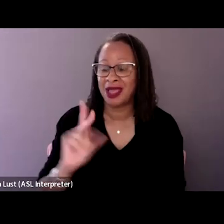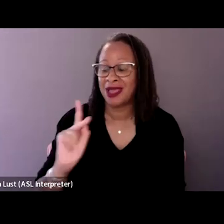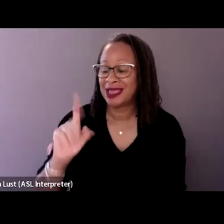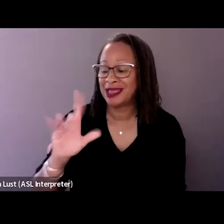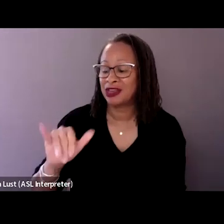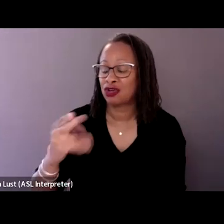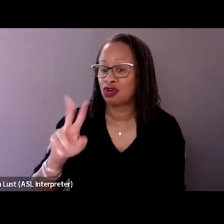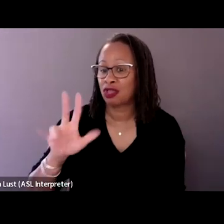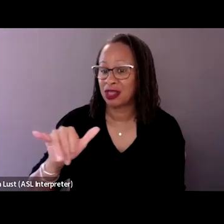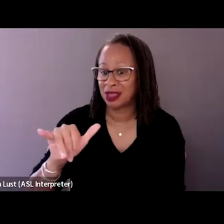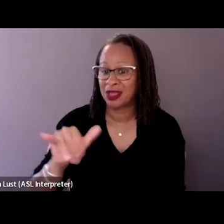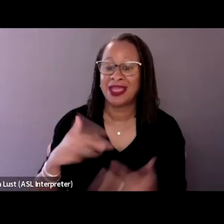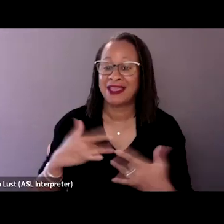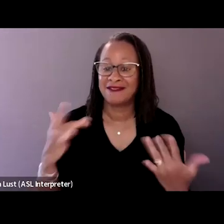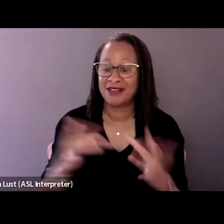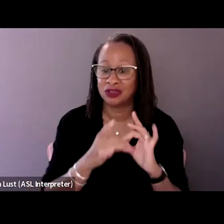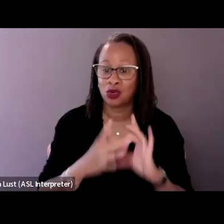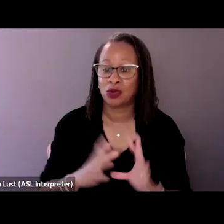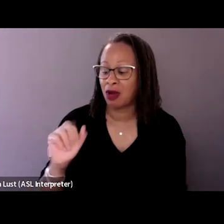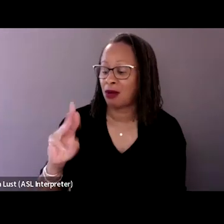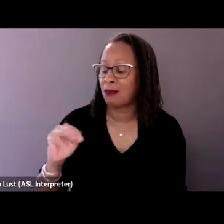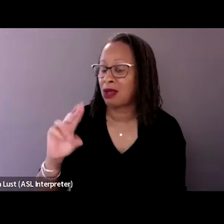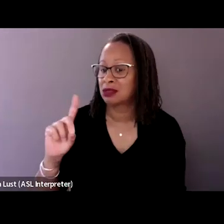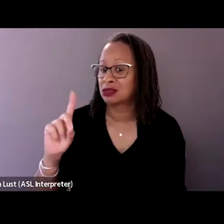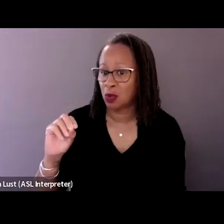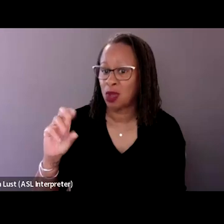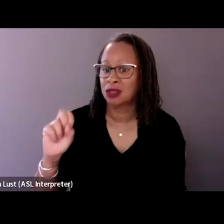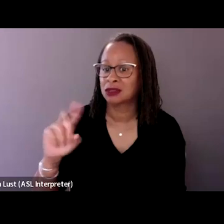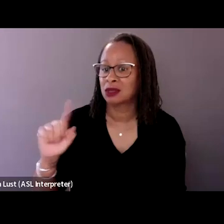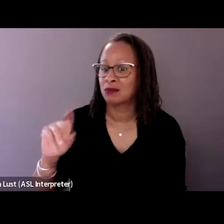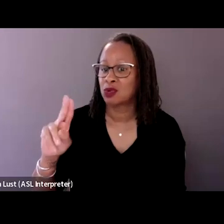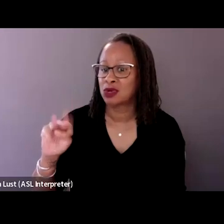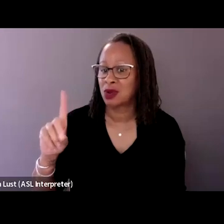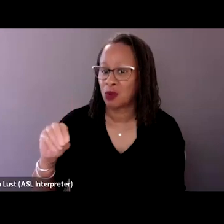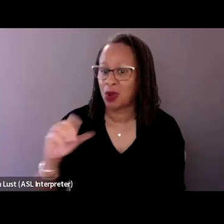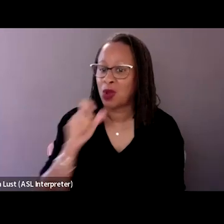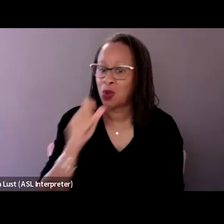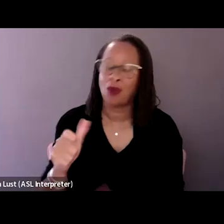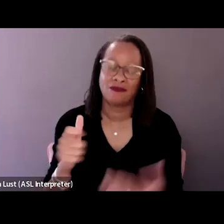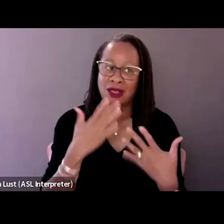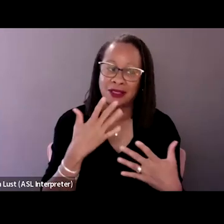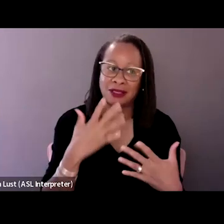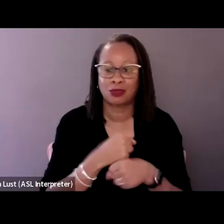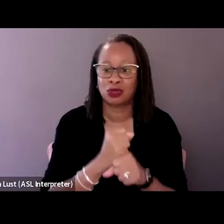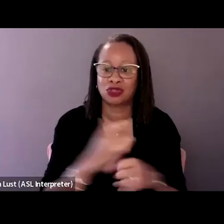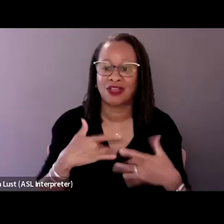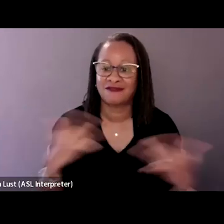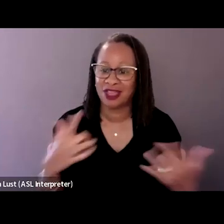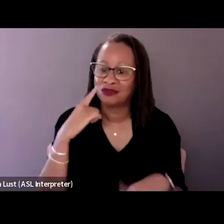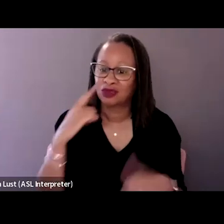and our events coordinator, Armando Zamudio, who have jointly produced this event for us today. We also wanna thank the IDA Comms Department